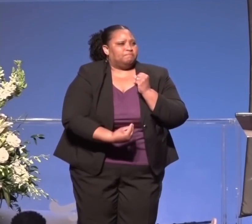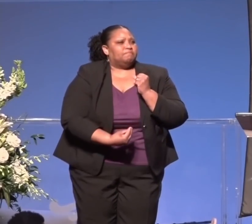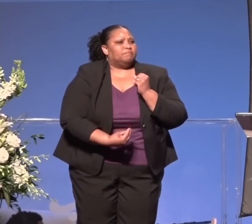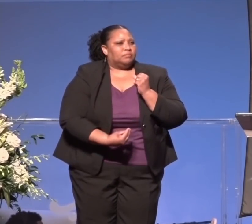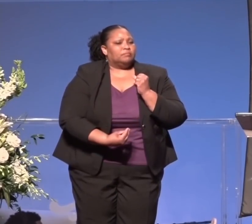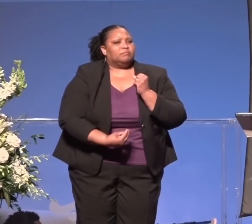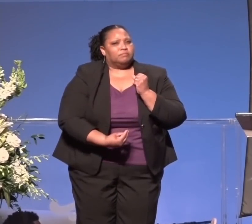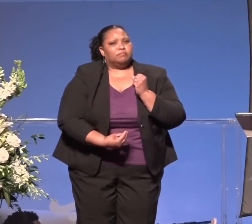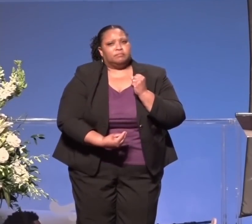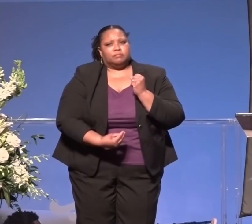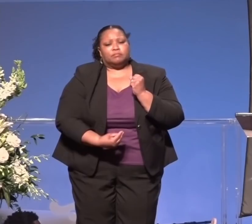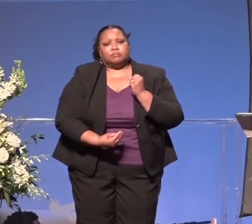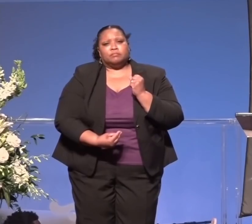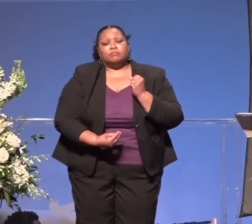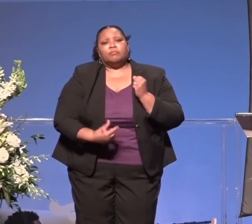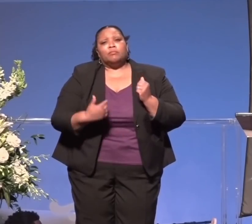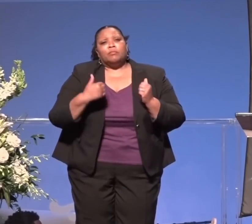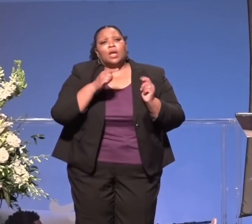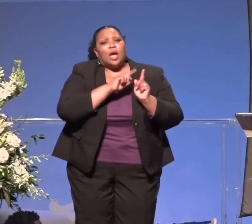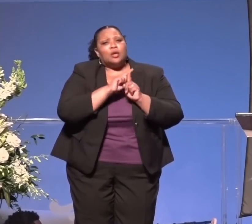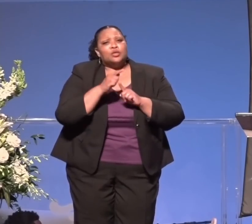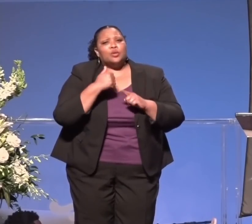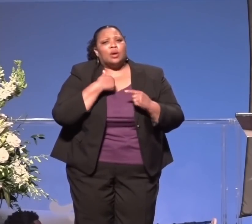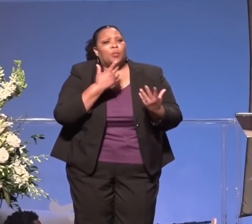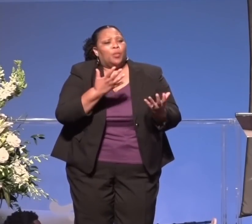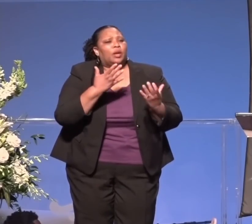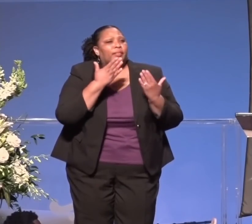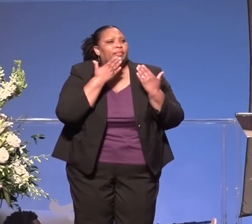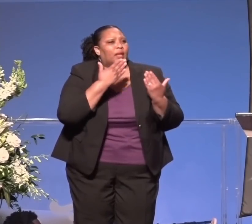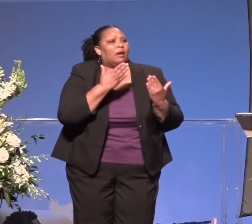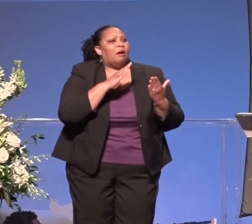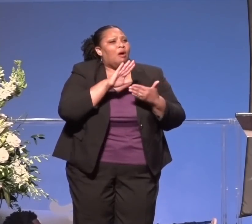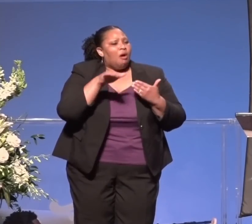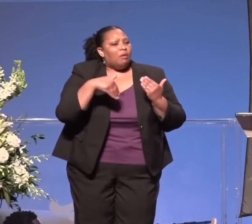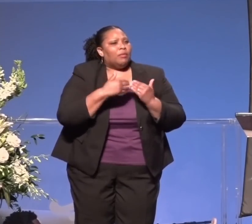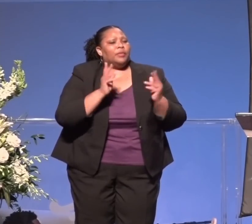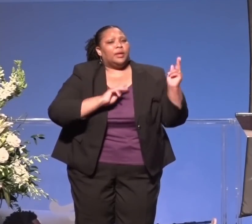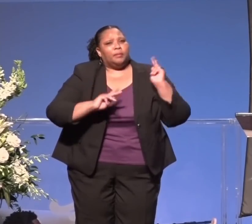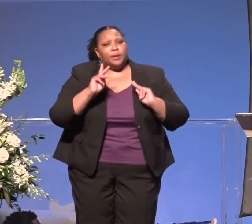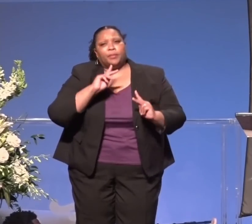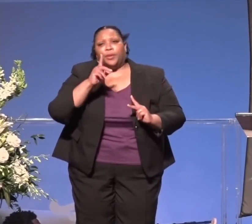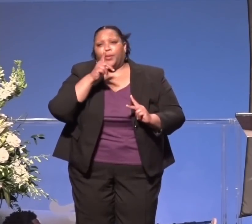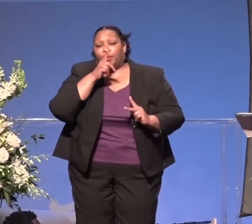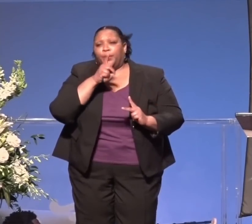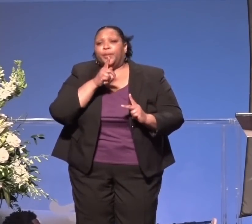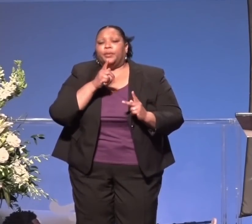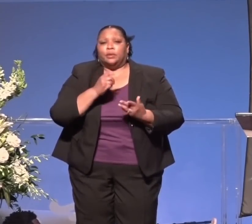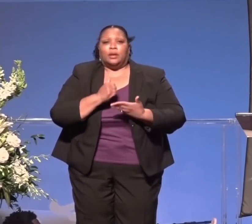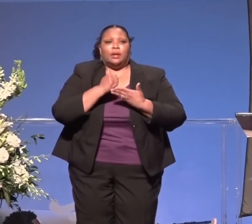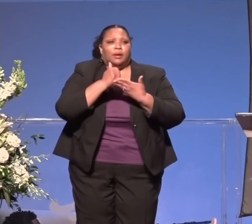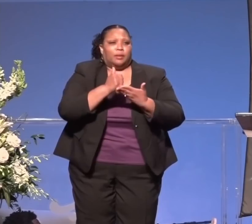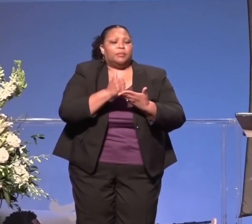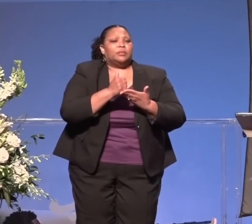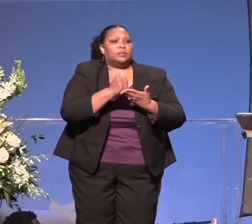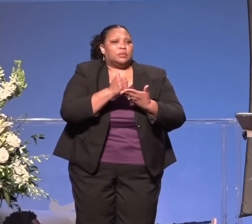ELSE THE PAIN THEY WILL SUFFER FROM THE LOSS THAT THEY HAVE